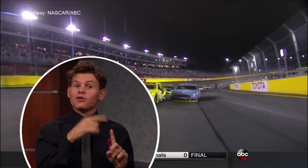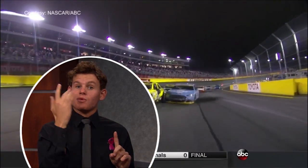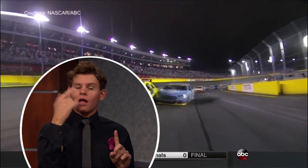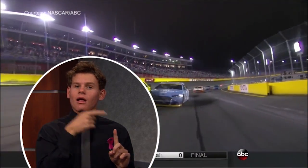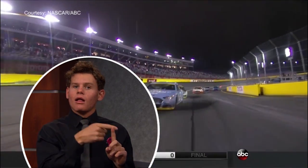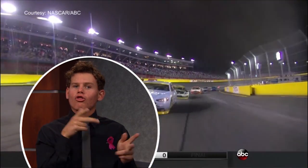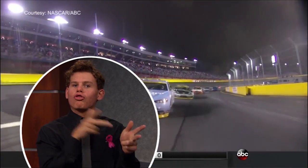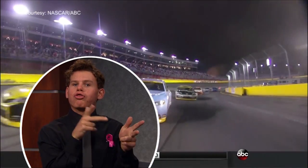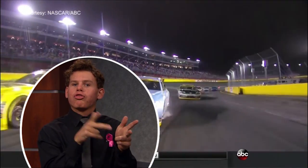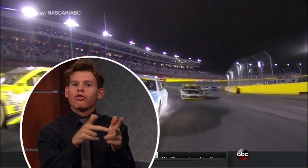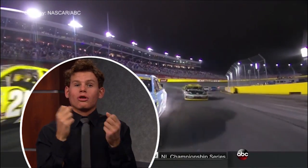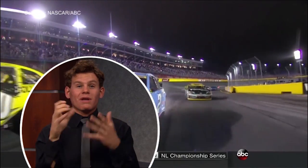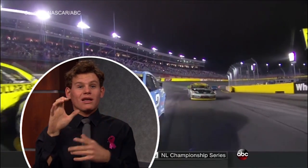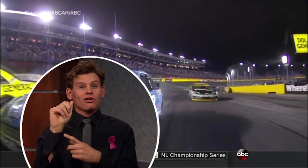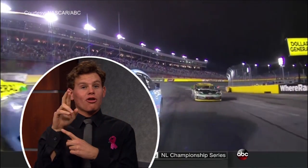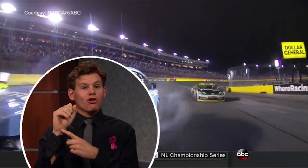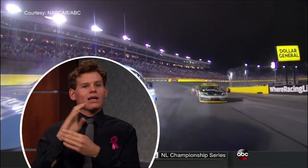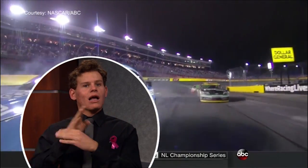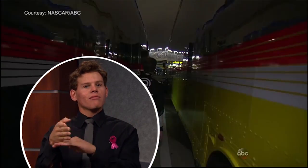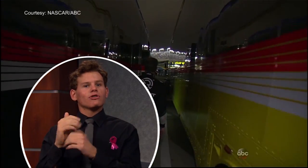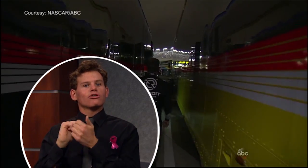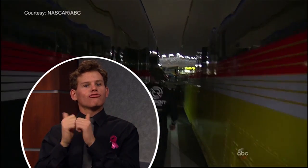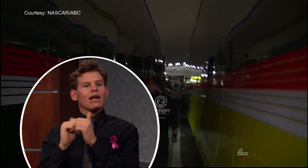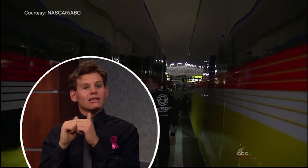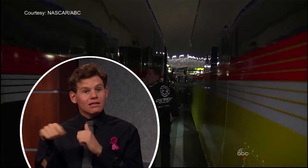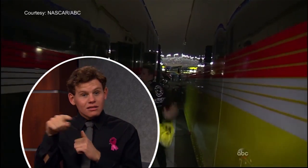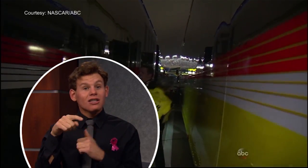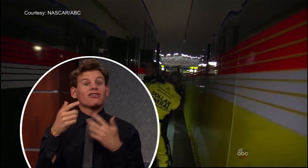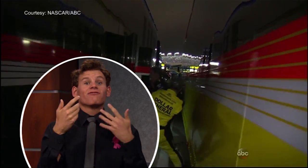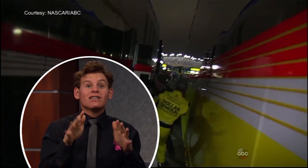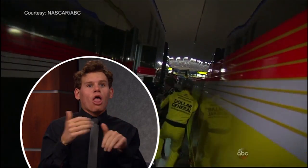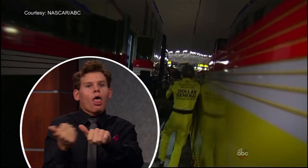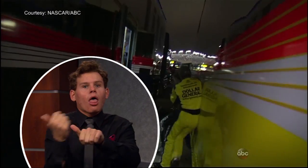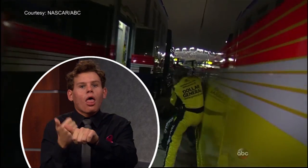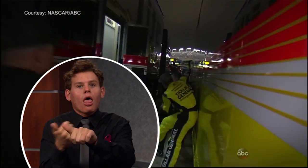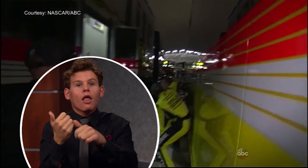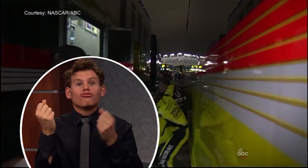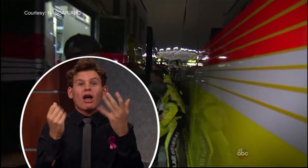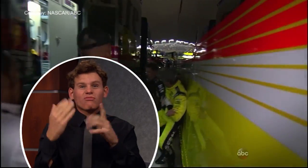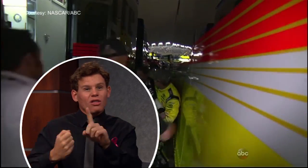limelight after repeatedly crashing into other cars after the race was over and even chasing